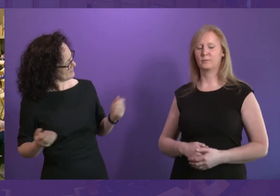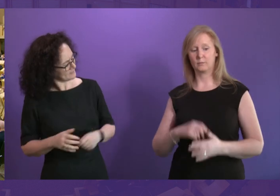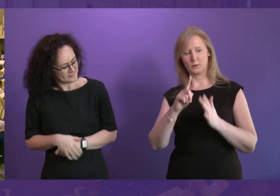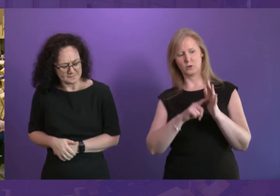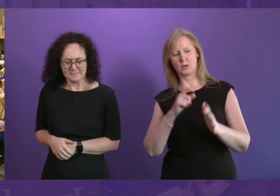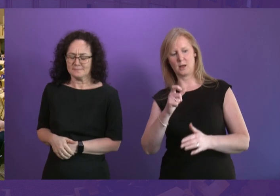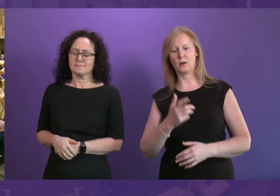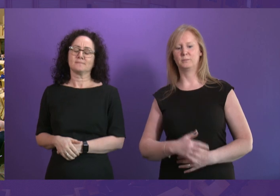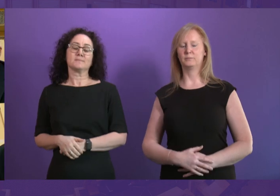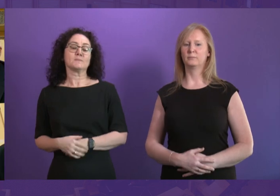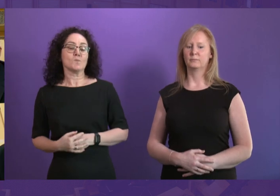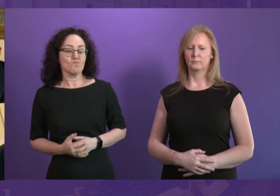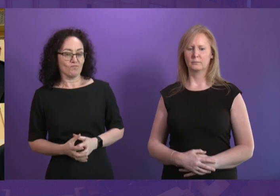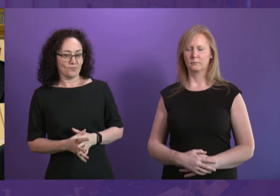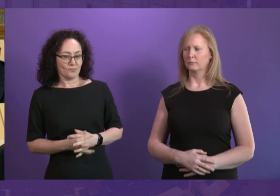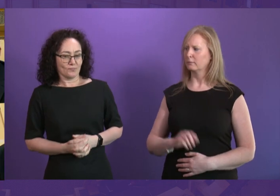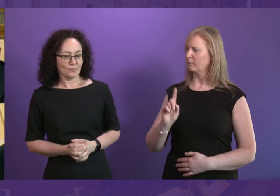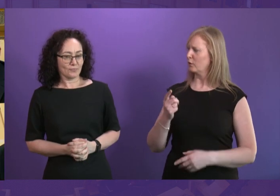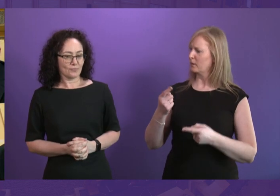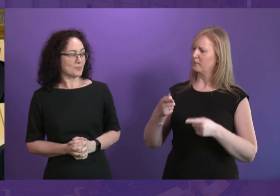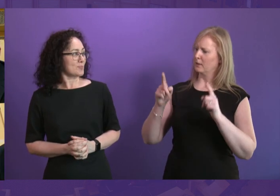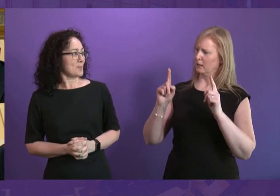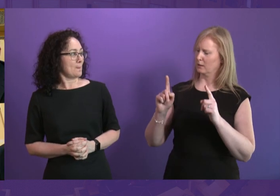Jackson Carlaw: The First Minister wants to talk about City